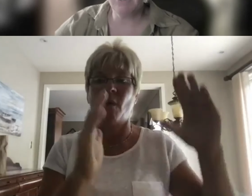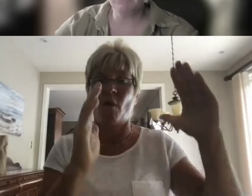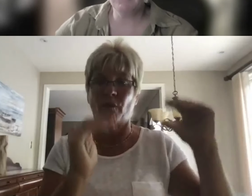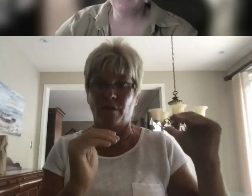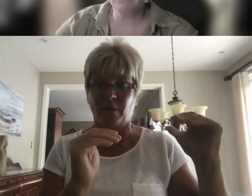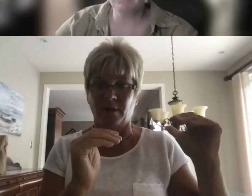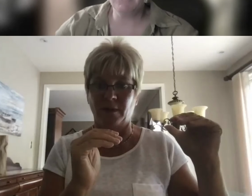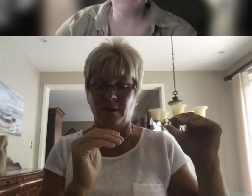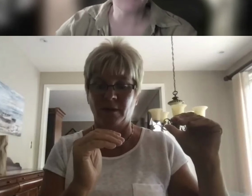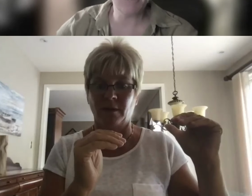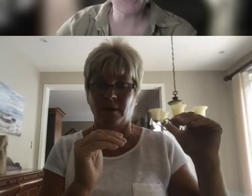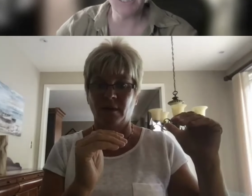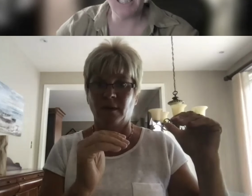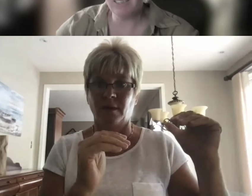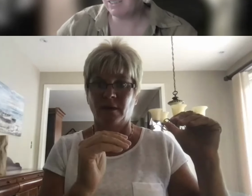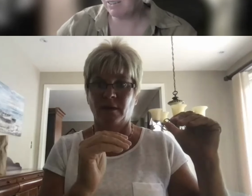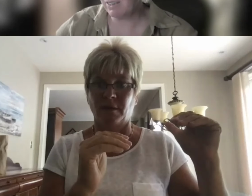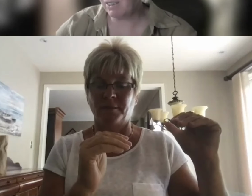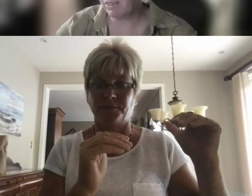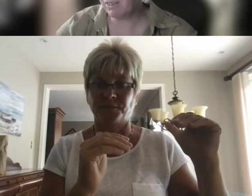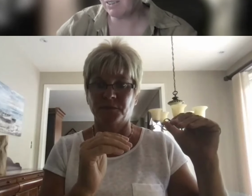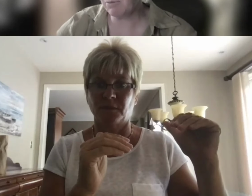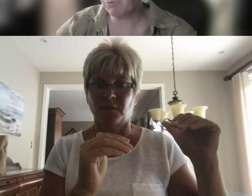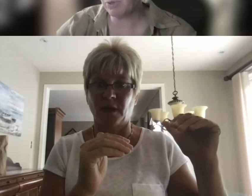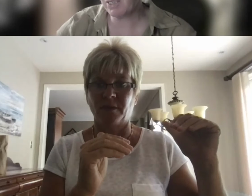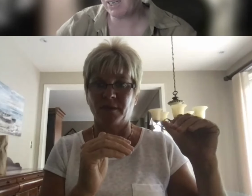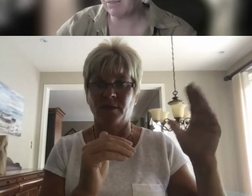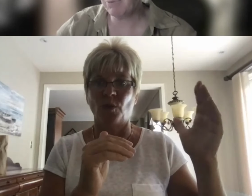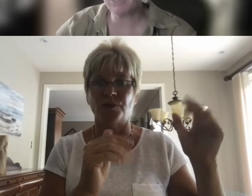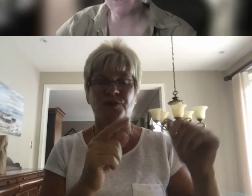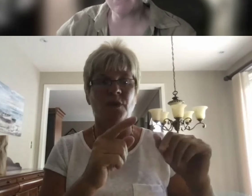Especially in systems that make